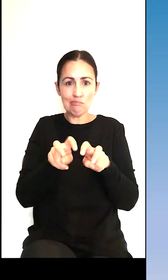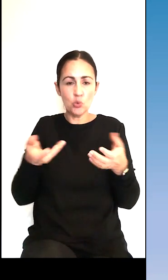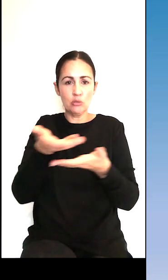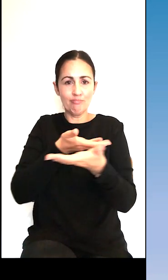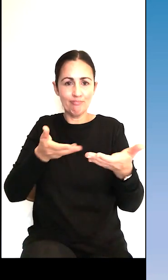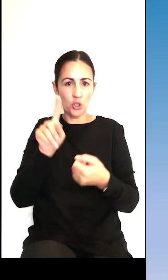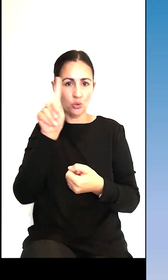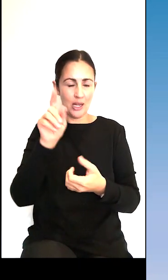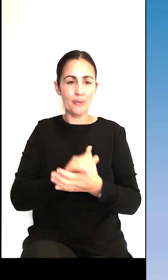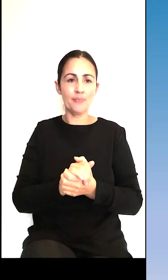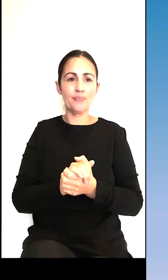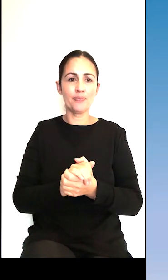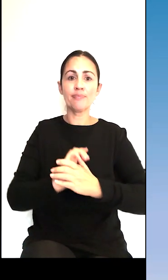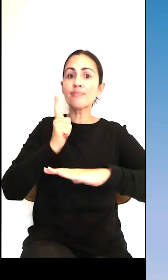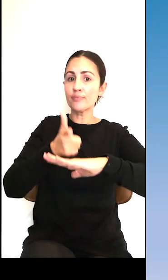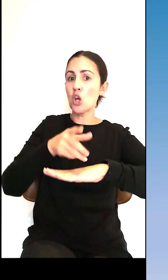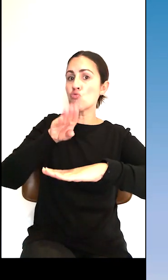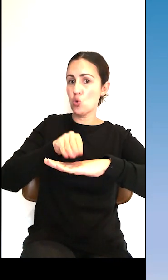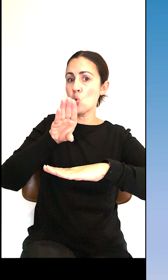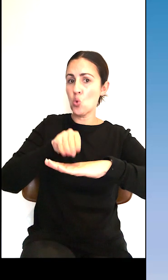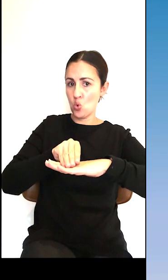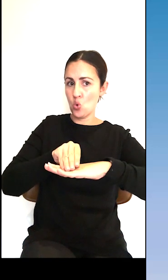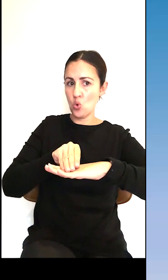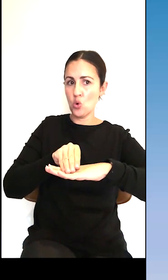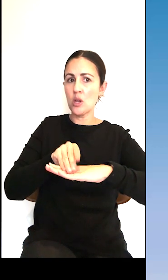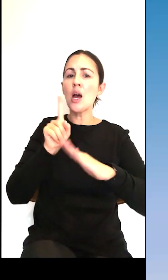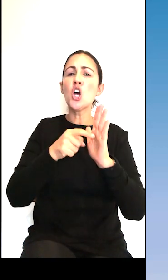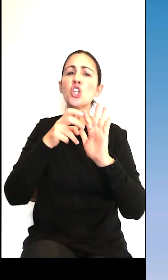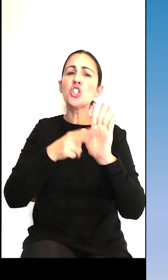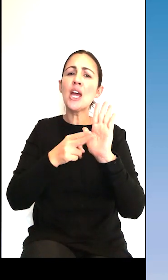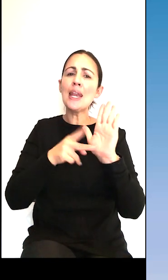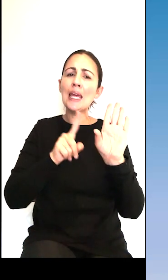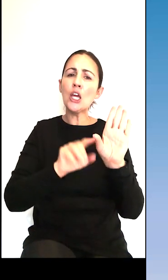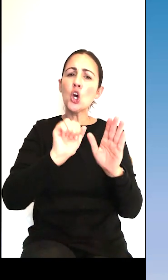We will be recording today's webinar with the exception of Jenny's story, where there'll be a pause in the recording.